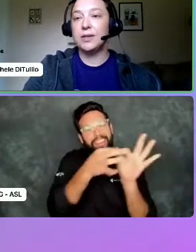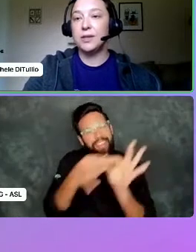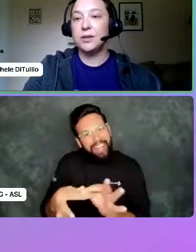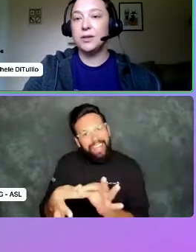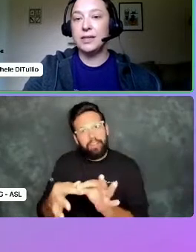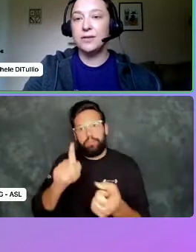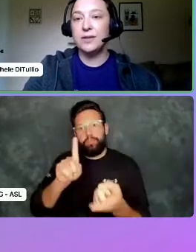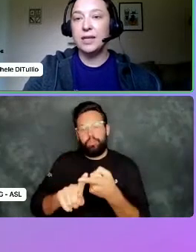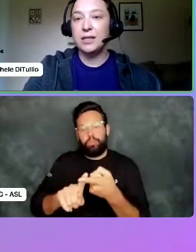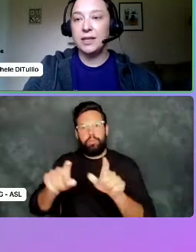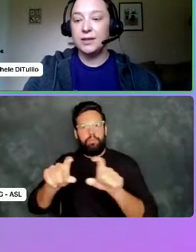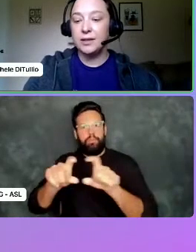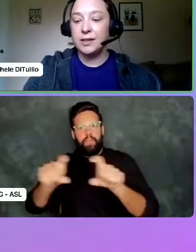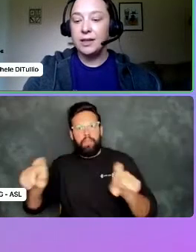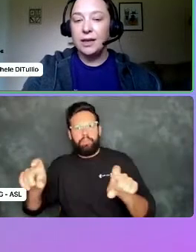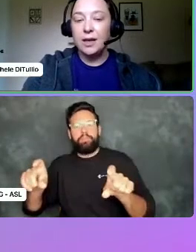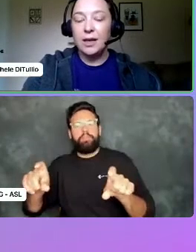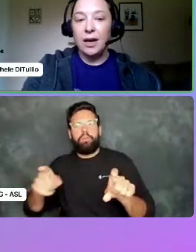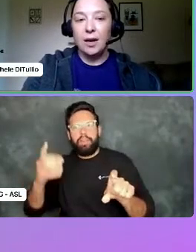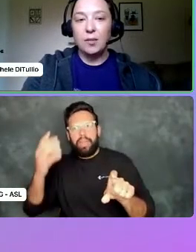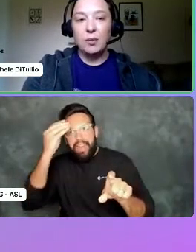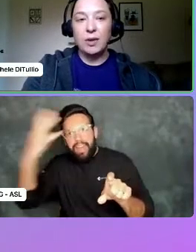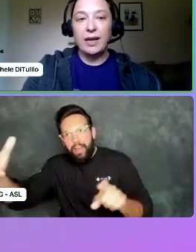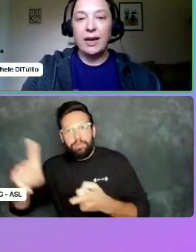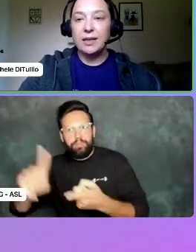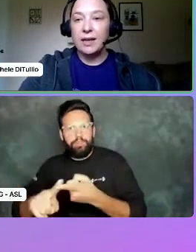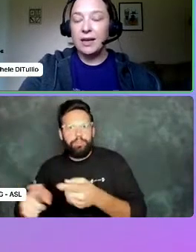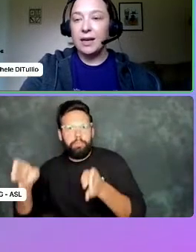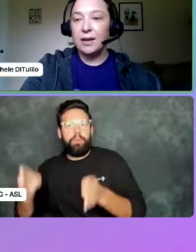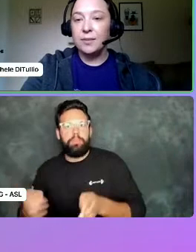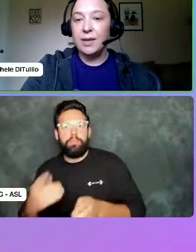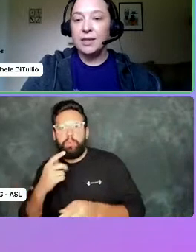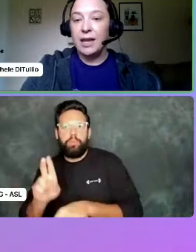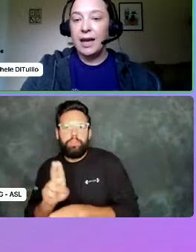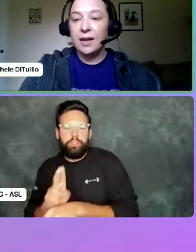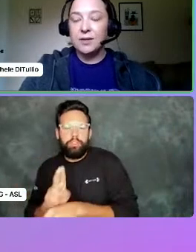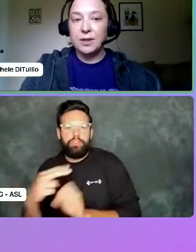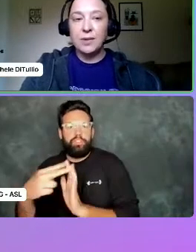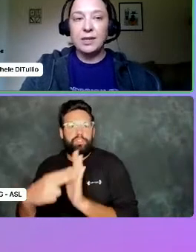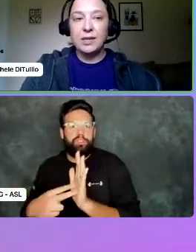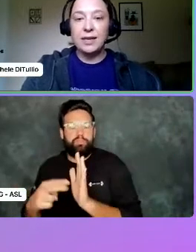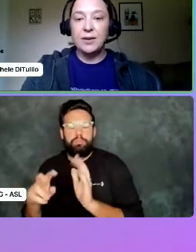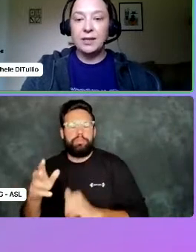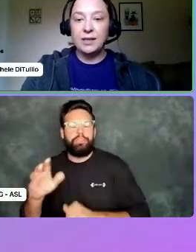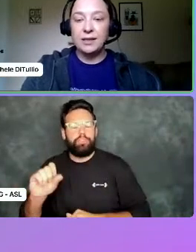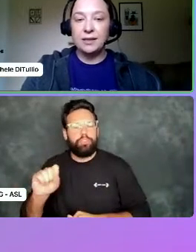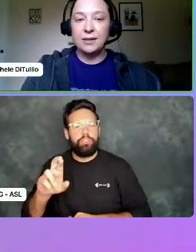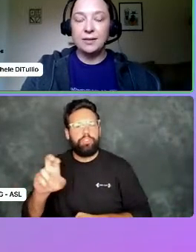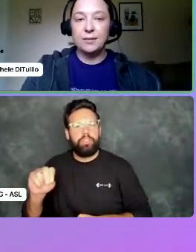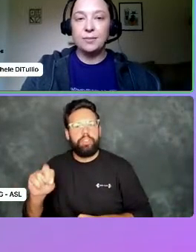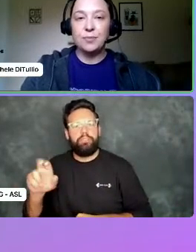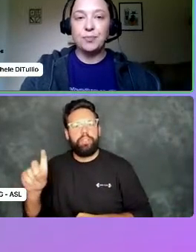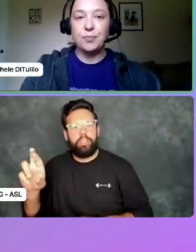sure that we programmatically link any help texts or error texts to our form fields so they are